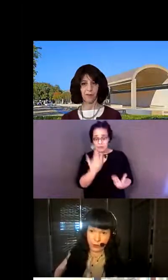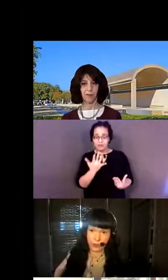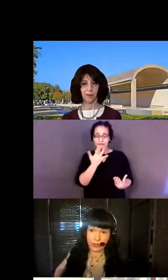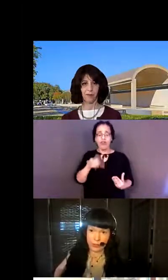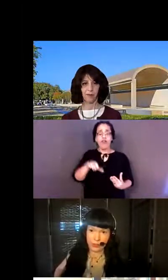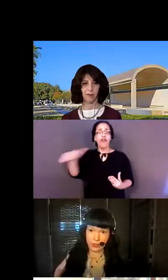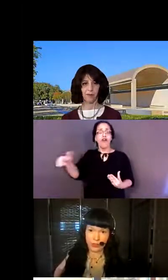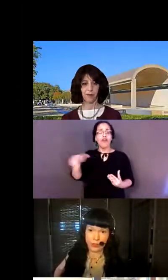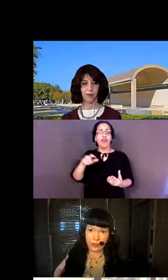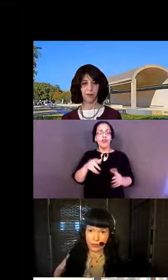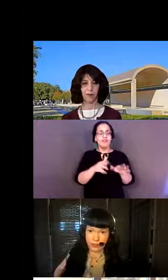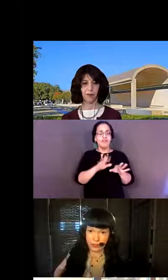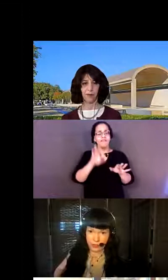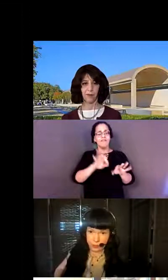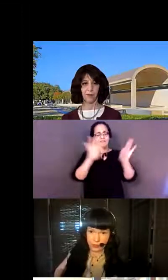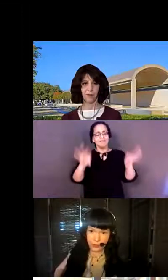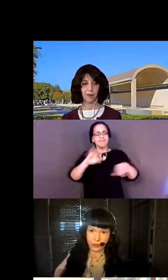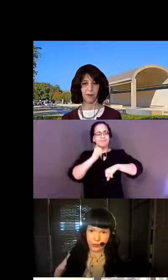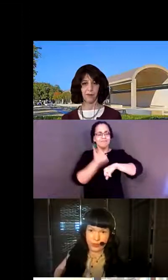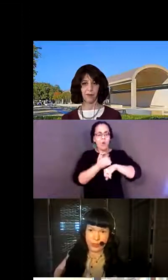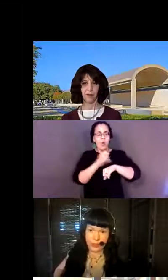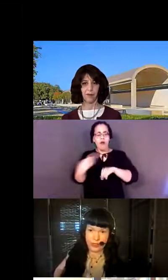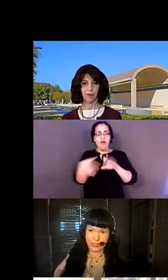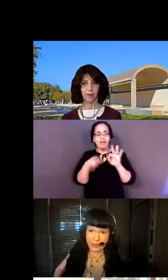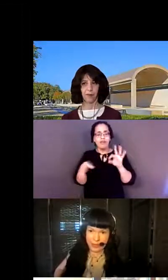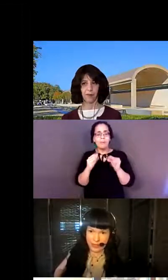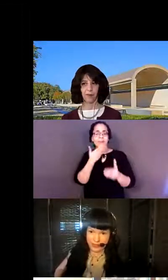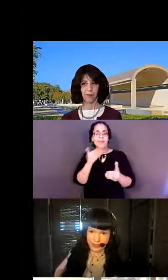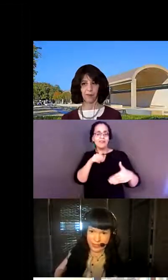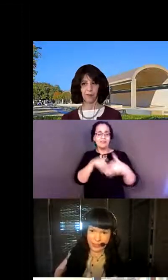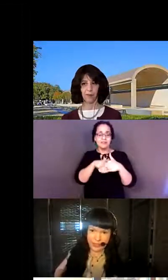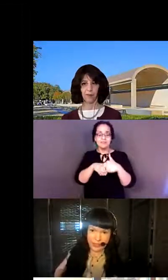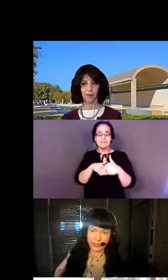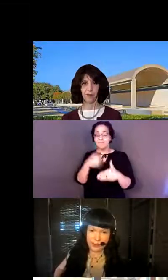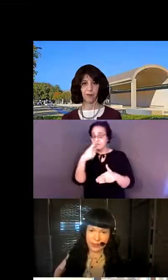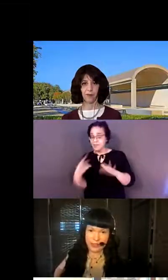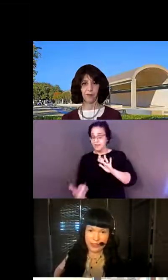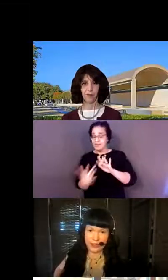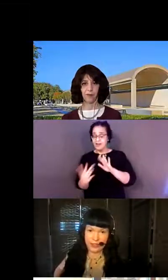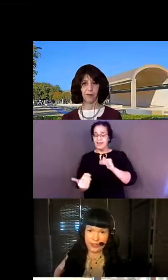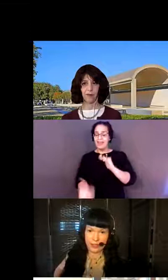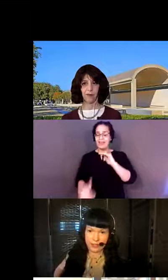language that is more accessible to you,